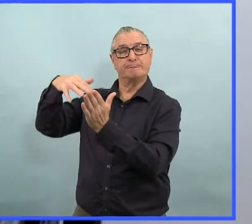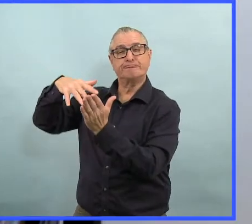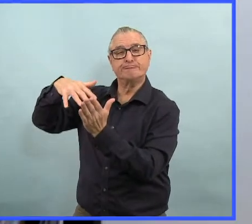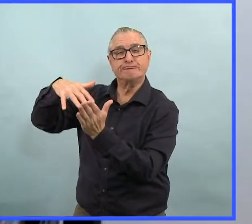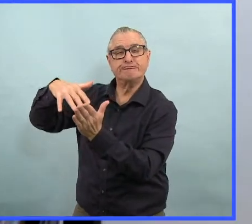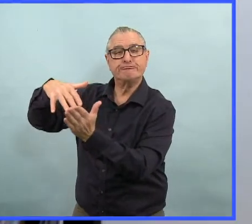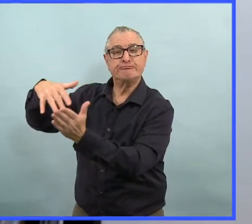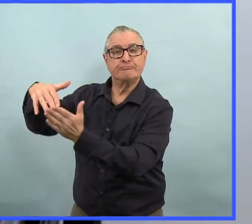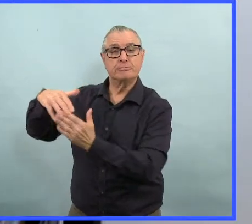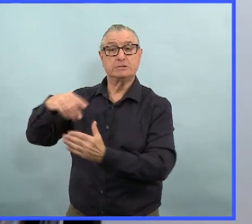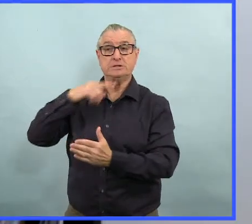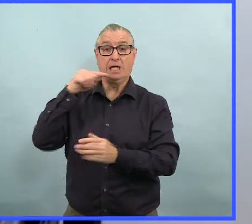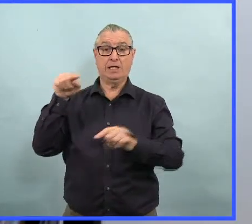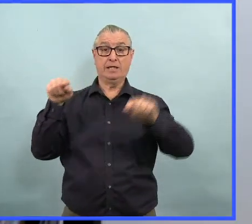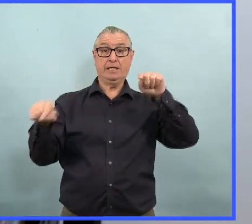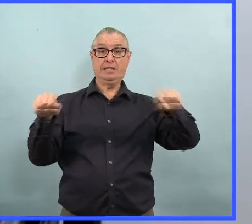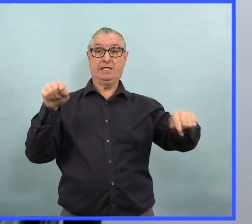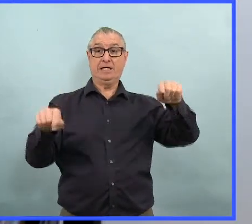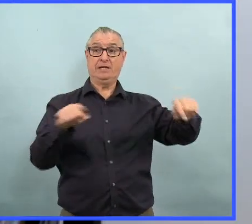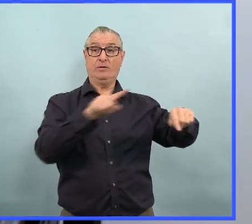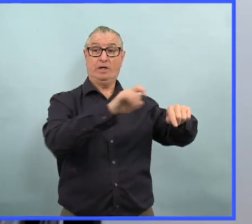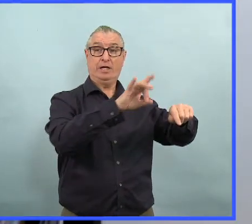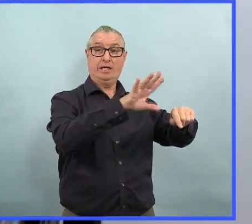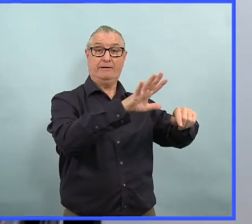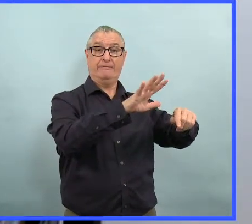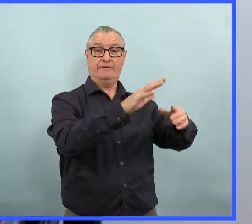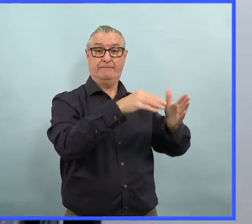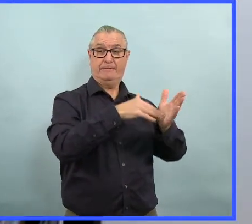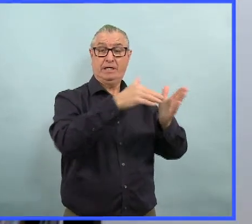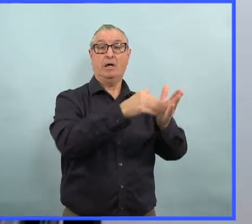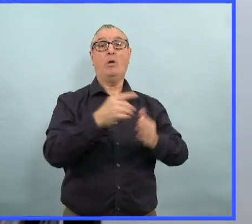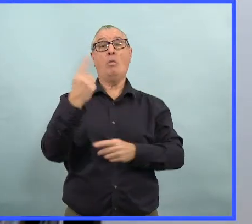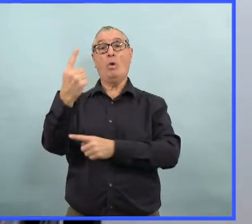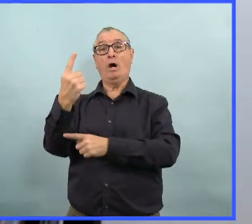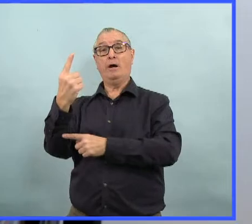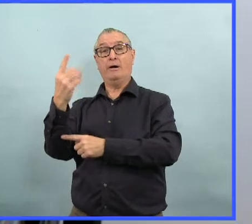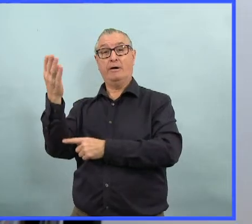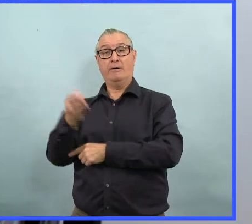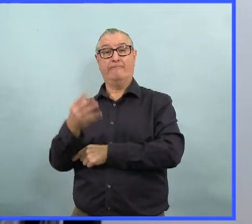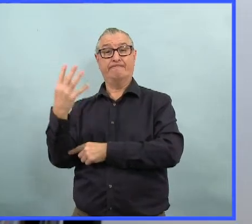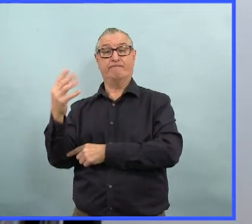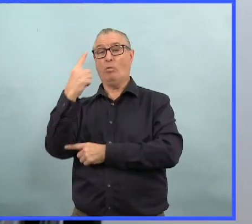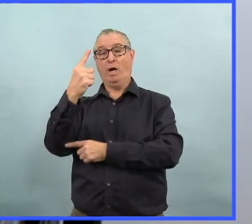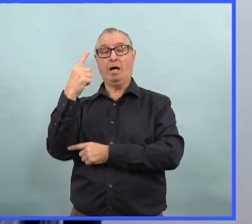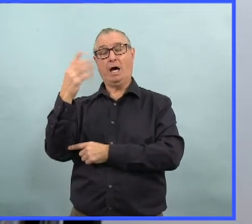shown to affect about one in four people who have had covid so that's 25 percent of uh survivors